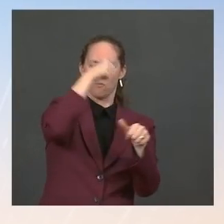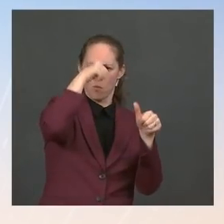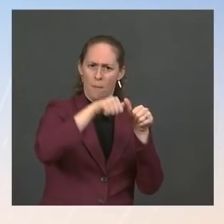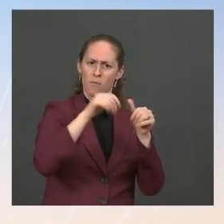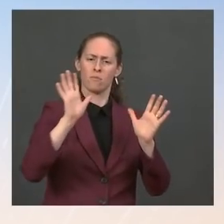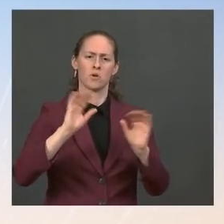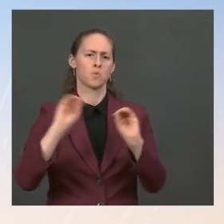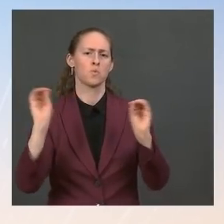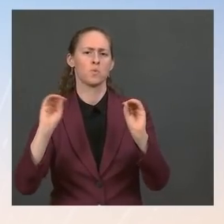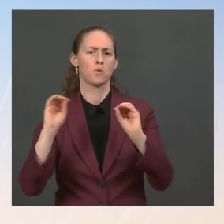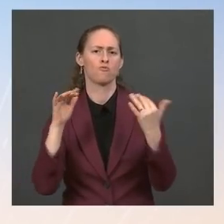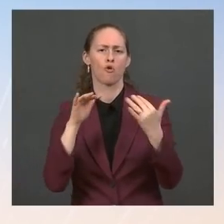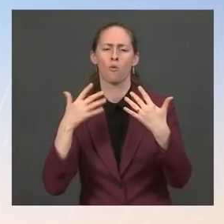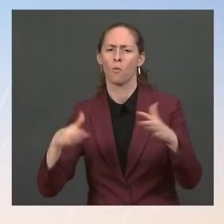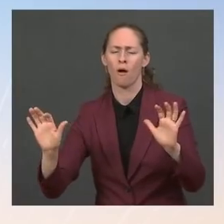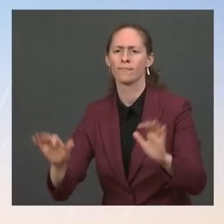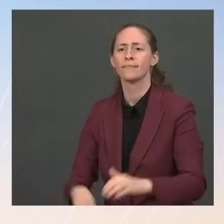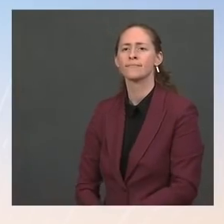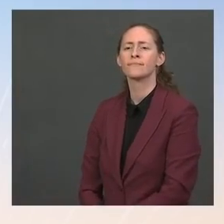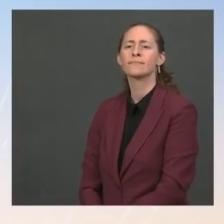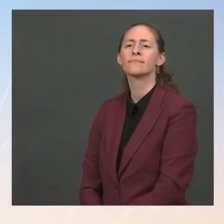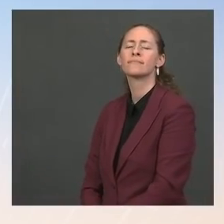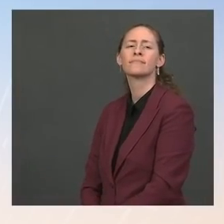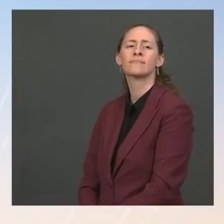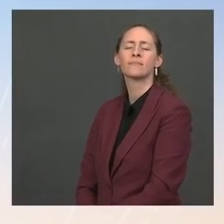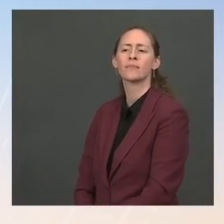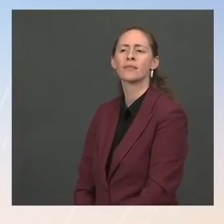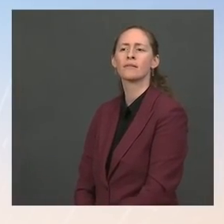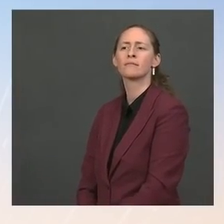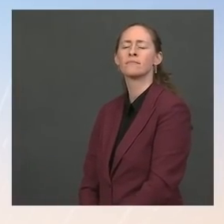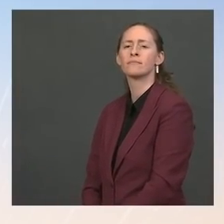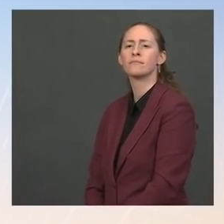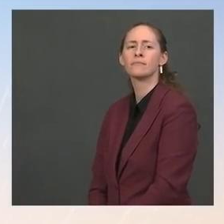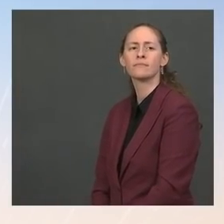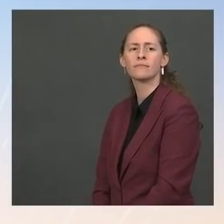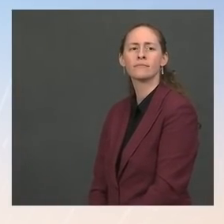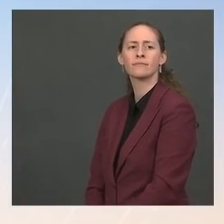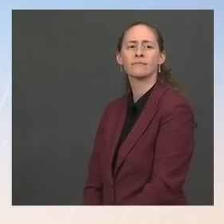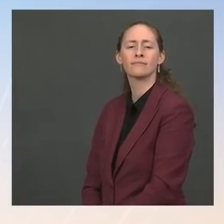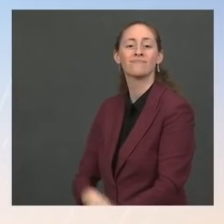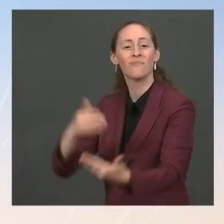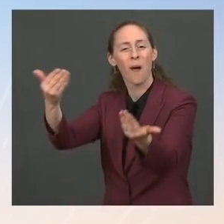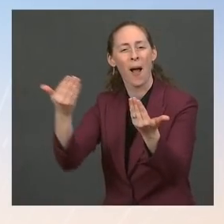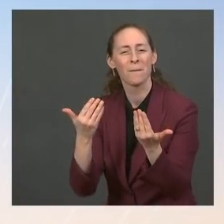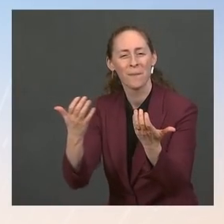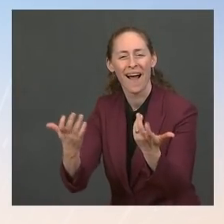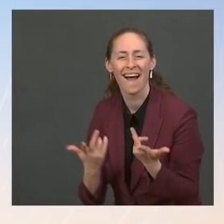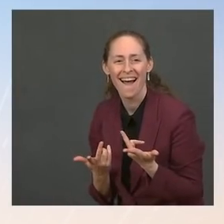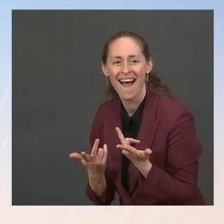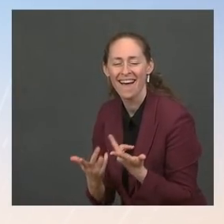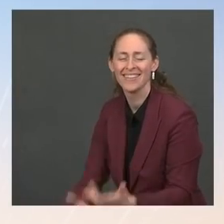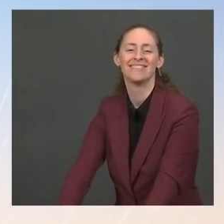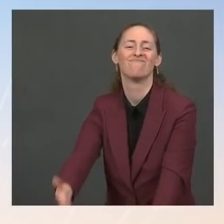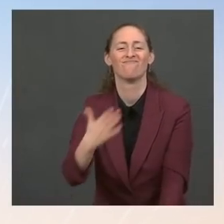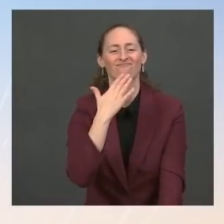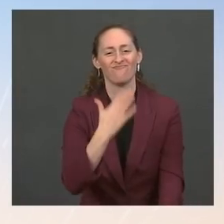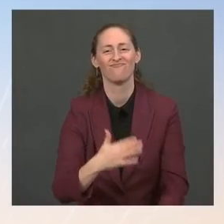Ms. Psaki: Thank you. The Press: Thank you so much, Jen. I wanted to ask you about the Xi meeting that's coming up on Monday.